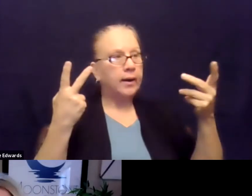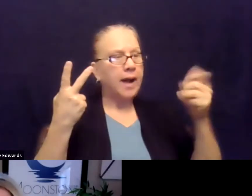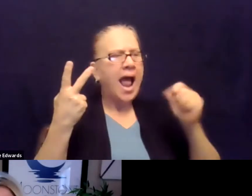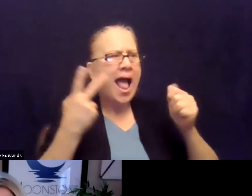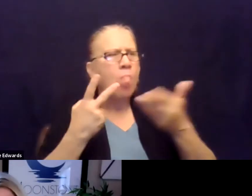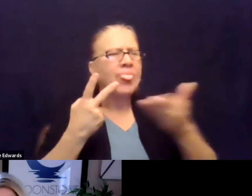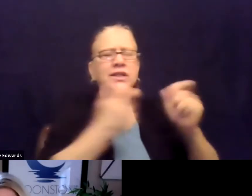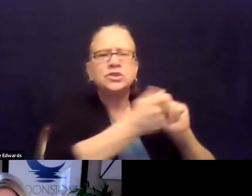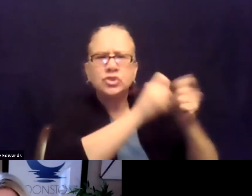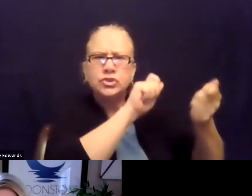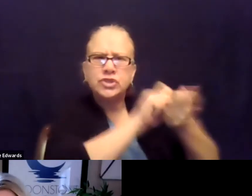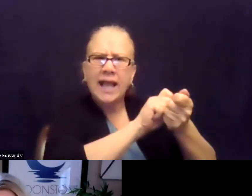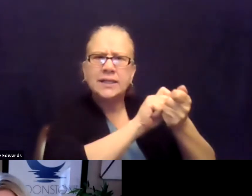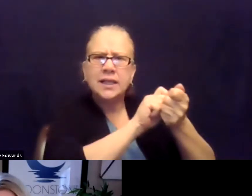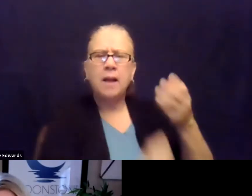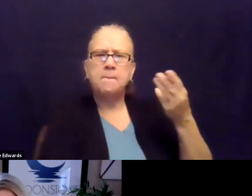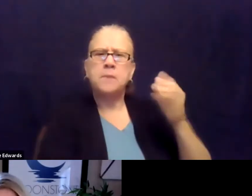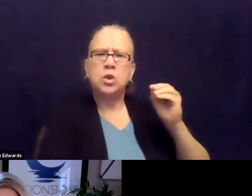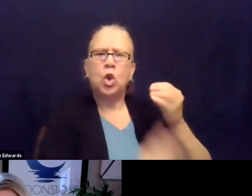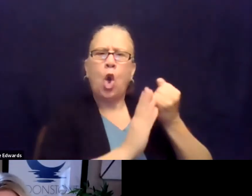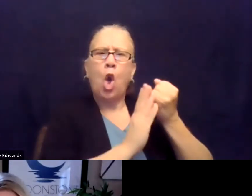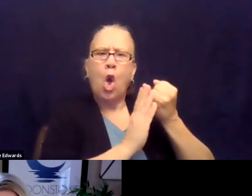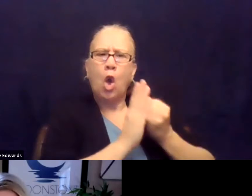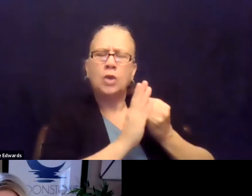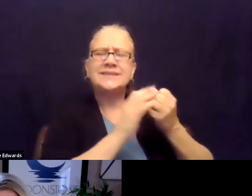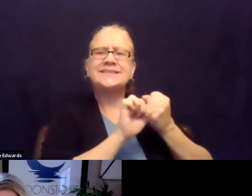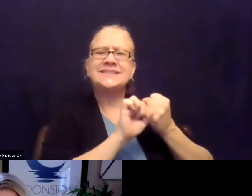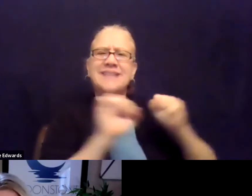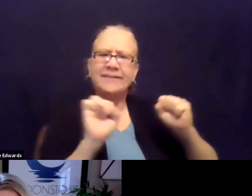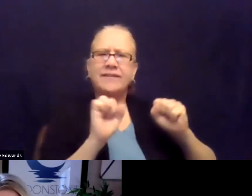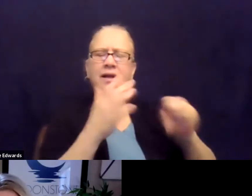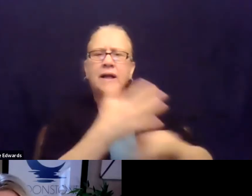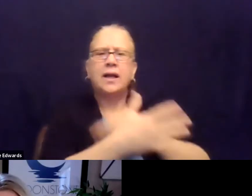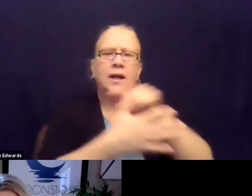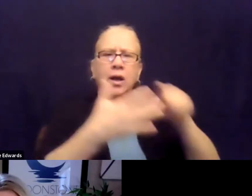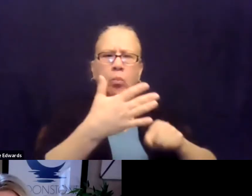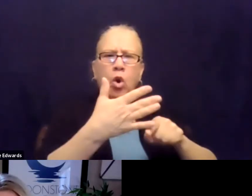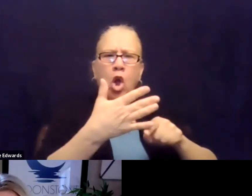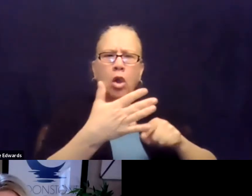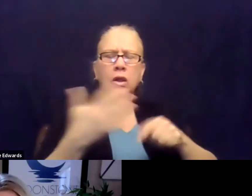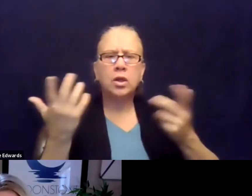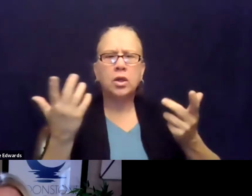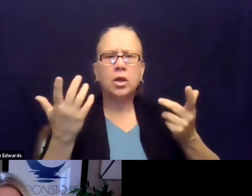change within the Missouri ArtSafe protocol? -- Well, since we choose to align with the